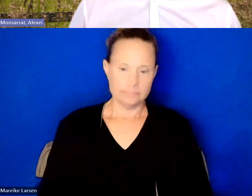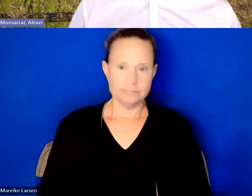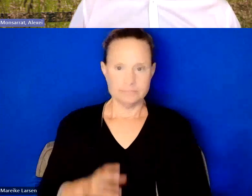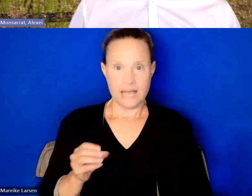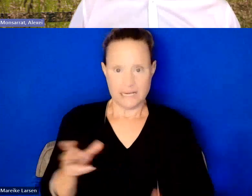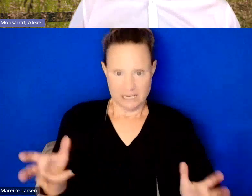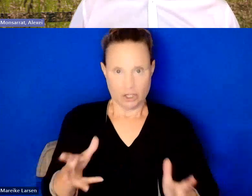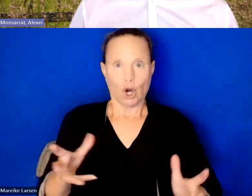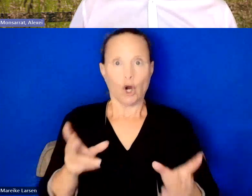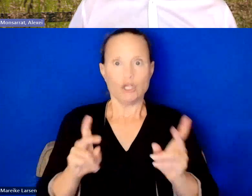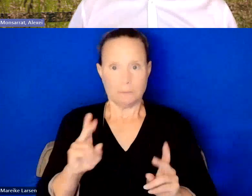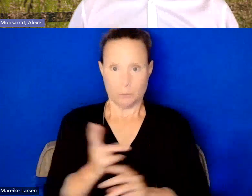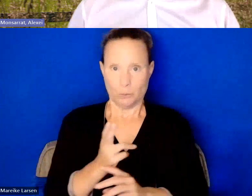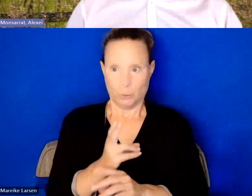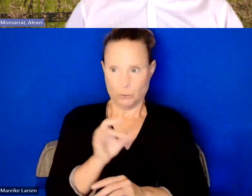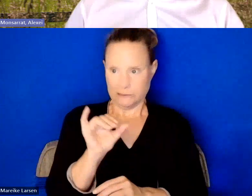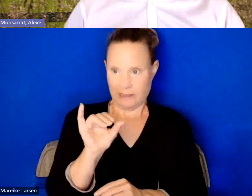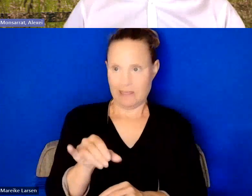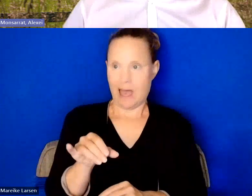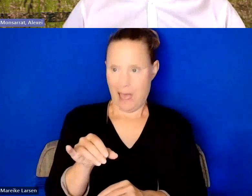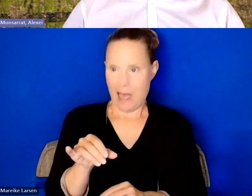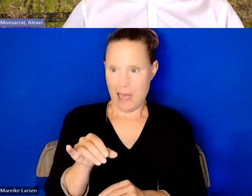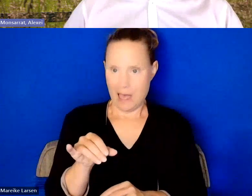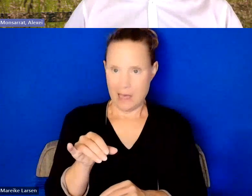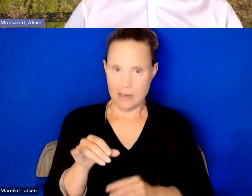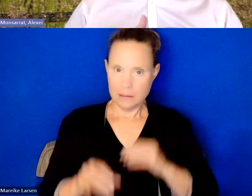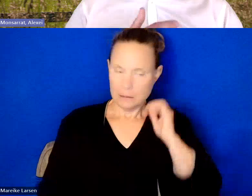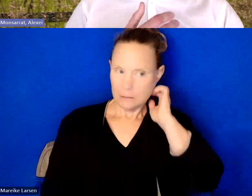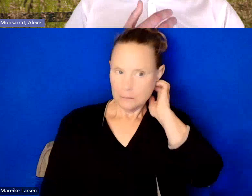And and encourage folks to use that in particular. You know,